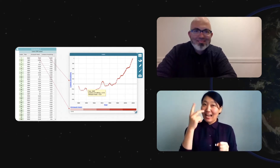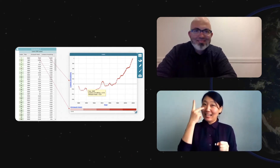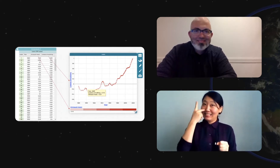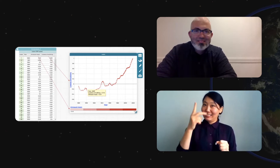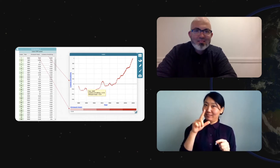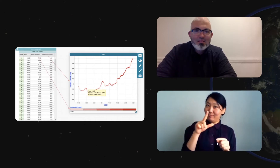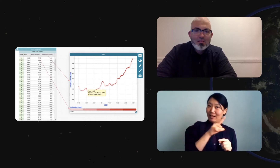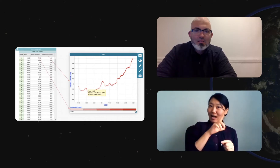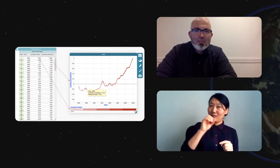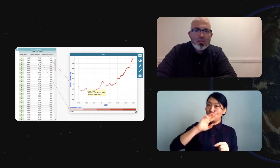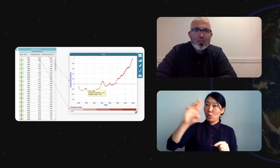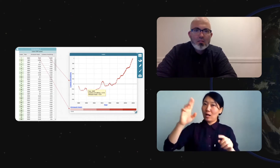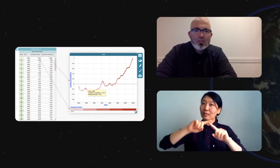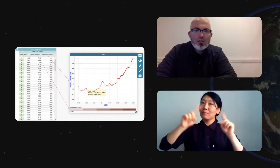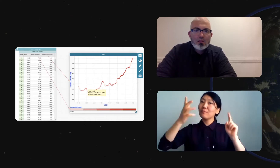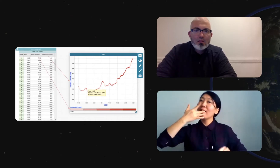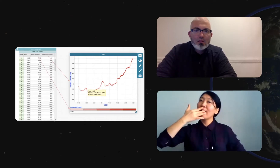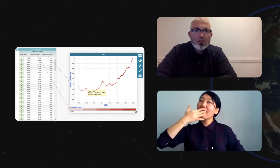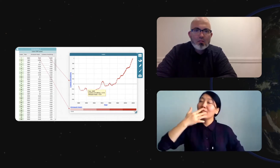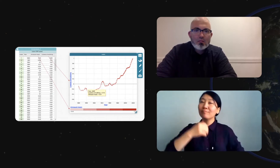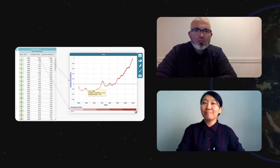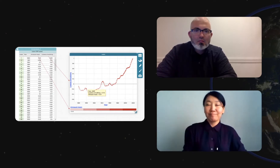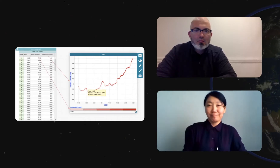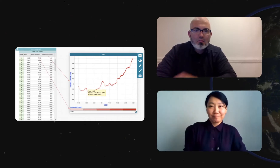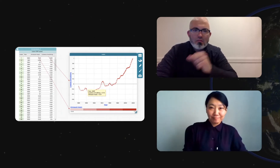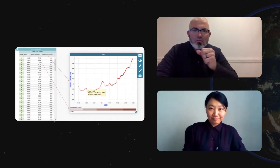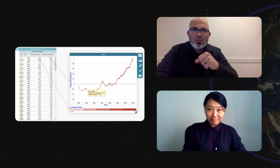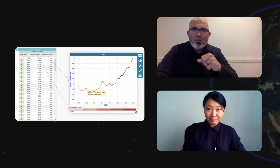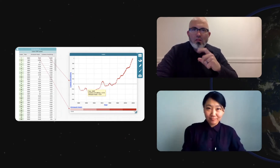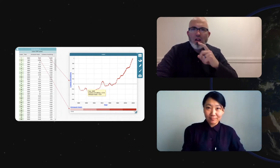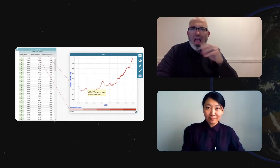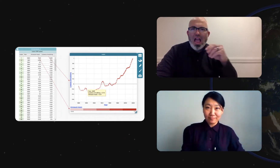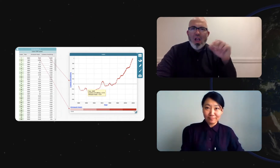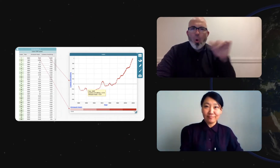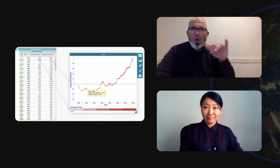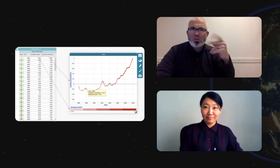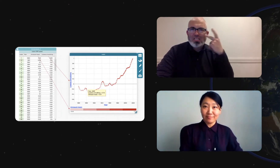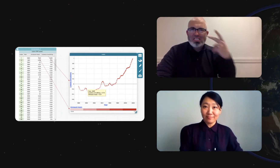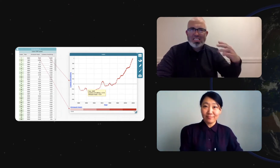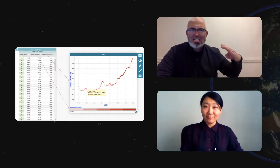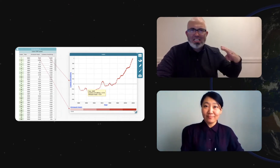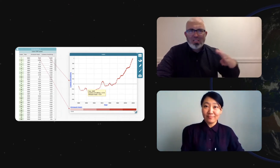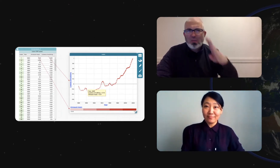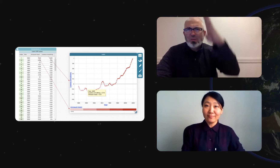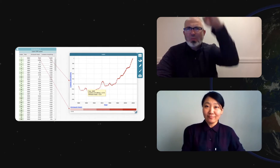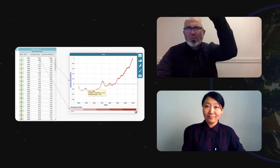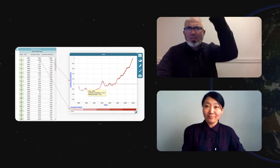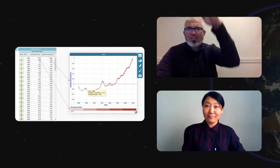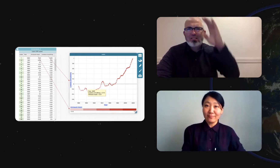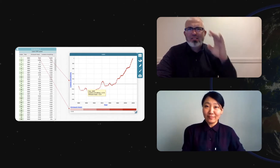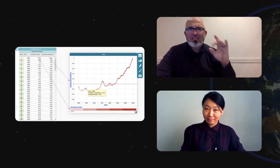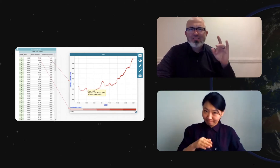I see that it ramps up steeply.